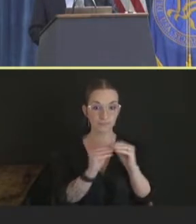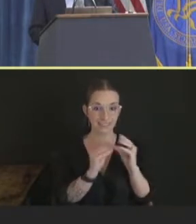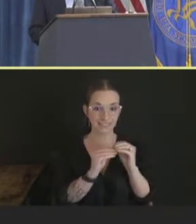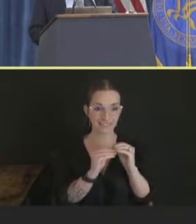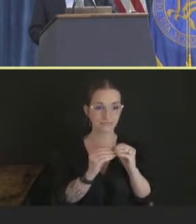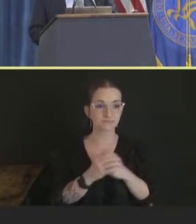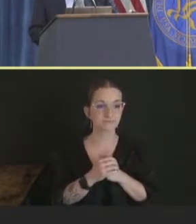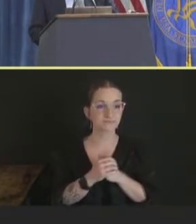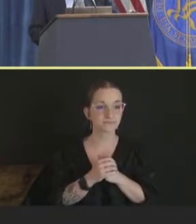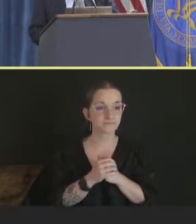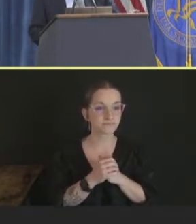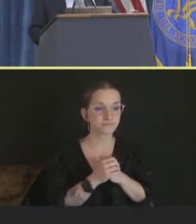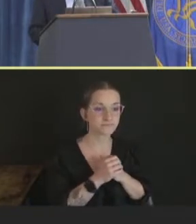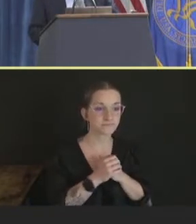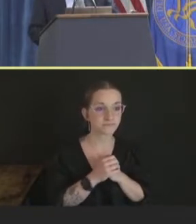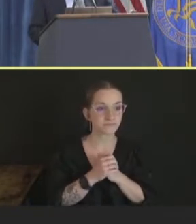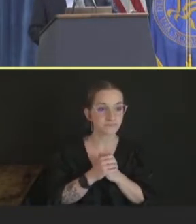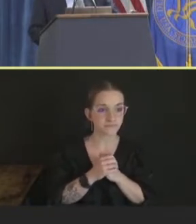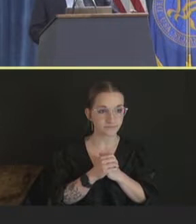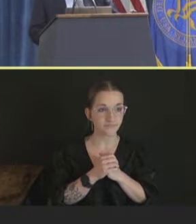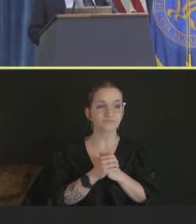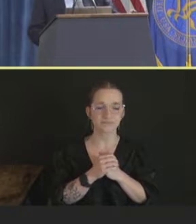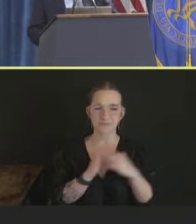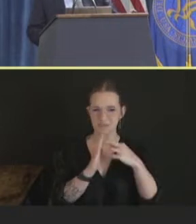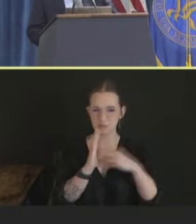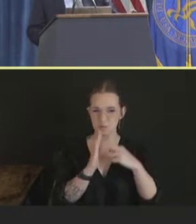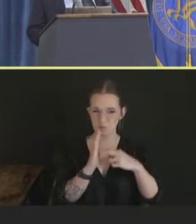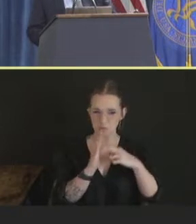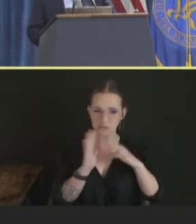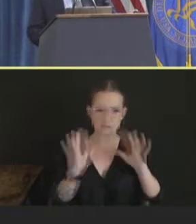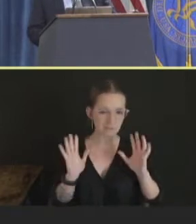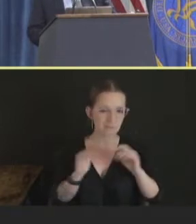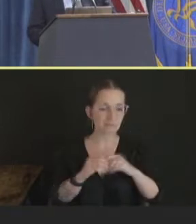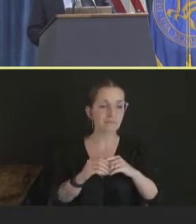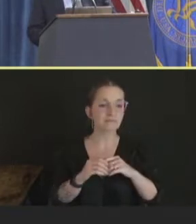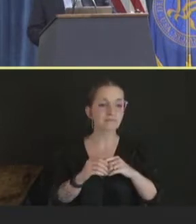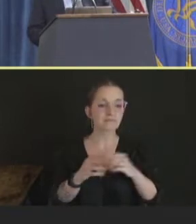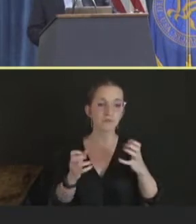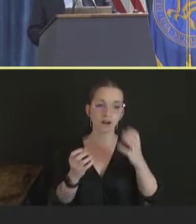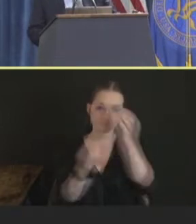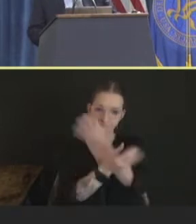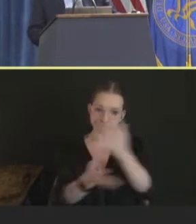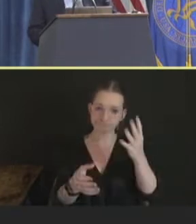In terms of housekeeping, I want to make sure everyone's aware that this is a public meeting.